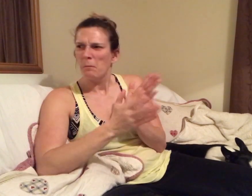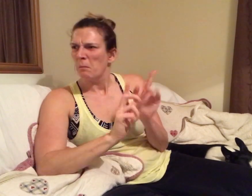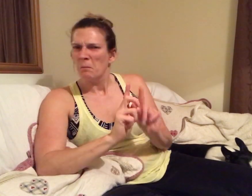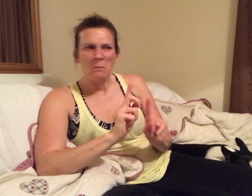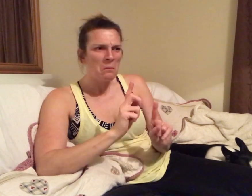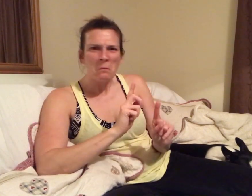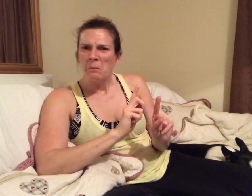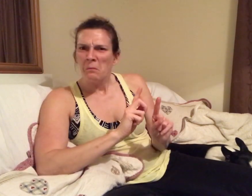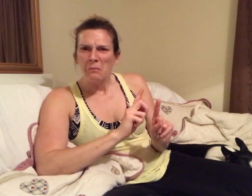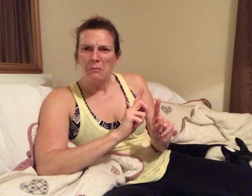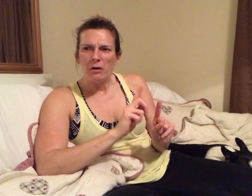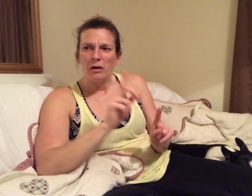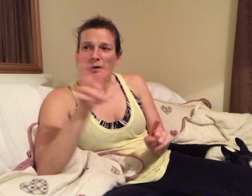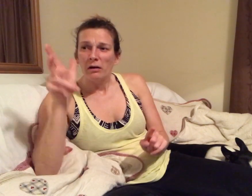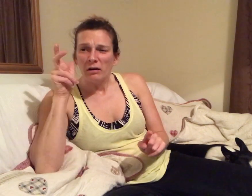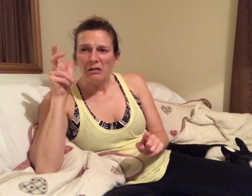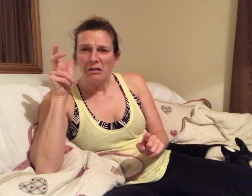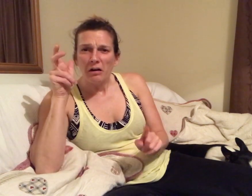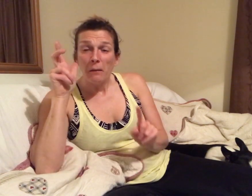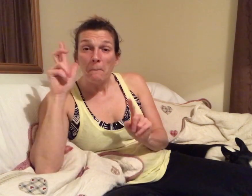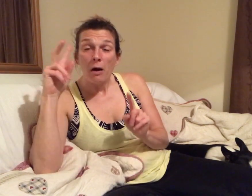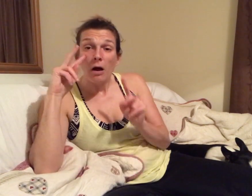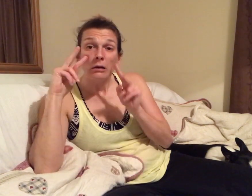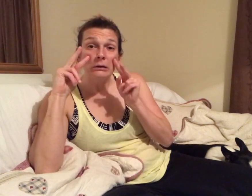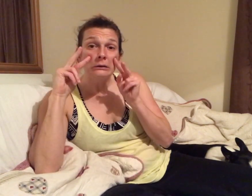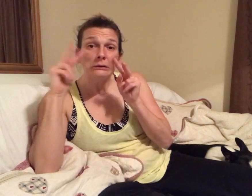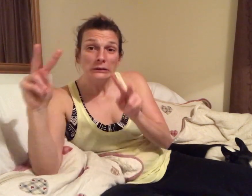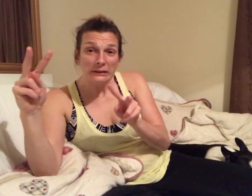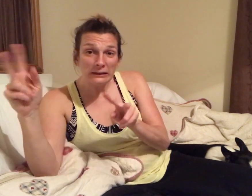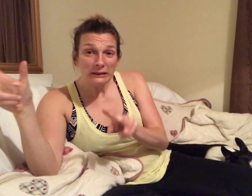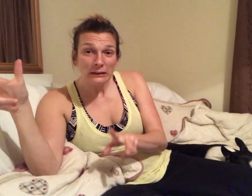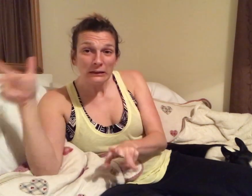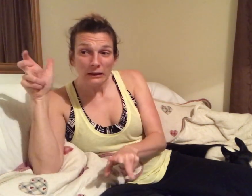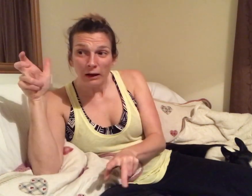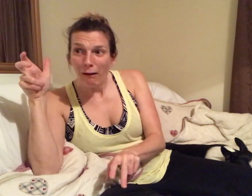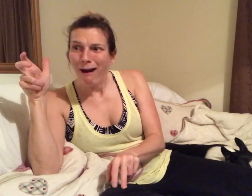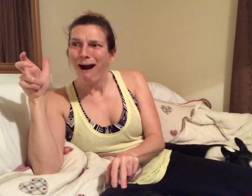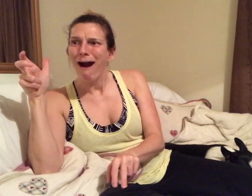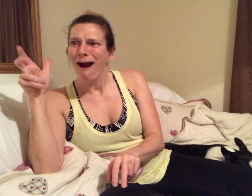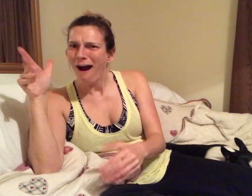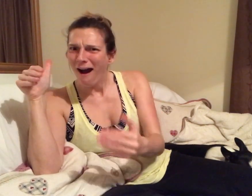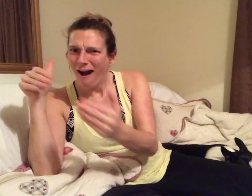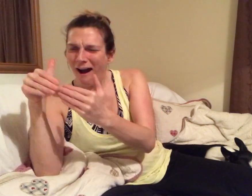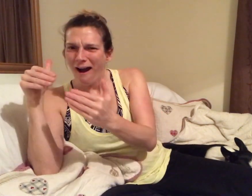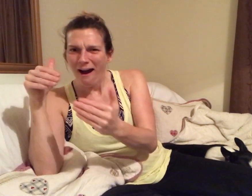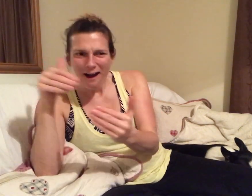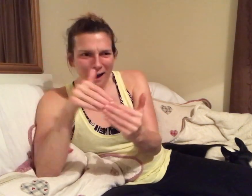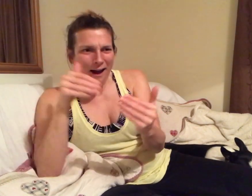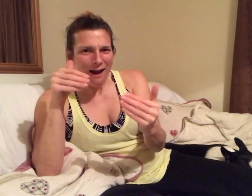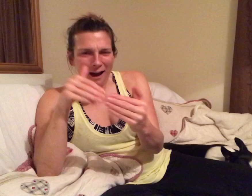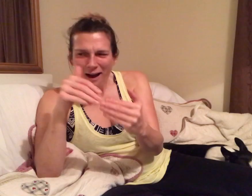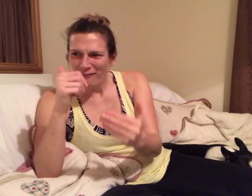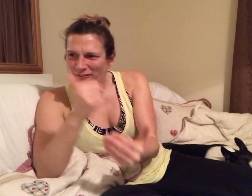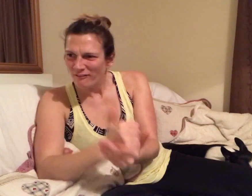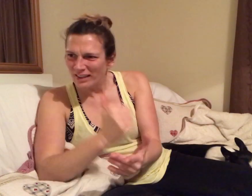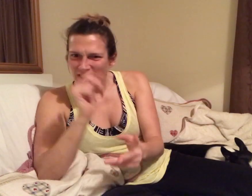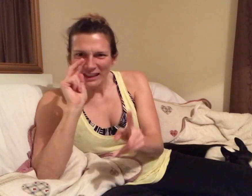I then wonder, where did the sound come from? What direction? What is it? But then, to SEE where the sound came from I am therefore able to match sounds with what I see!